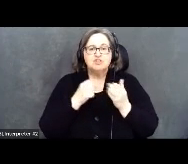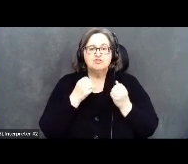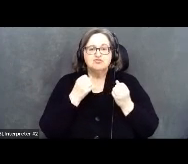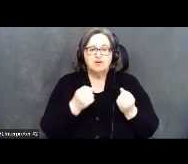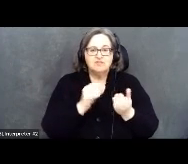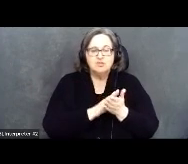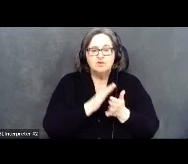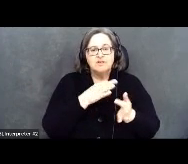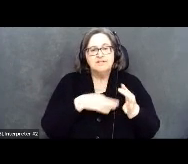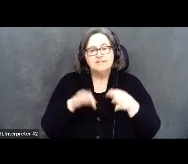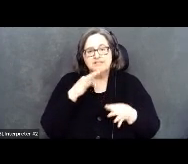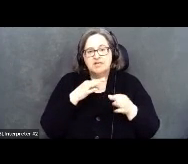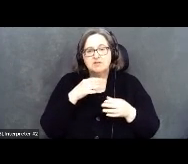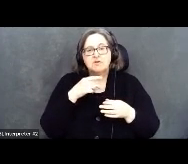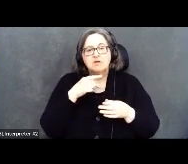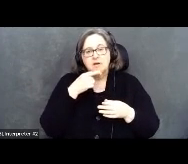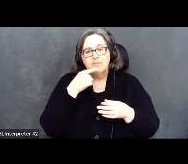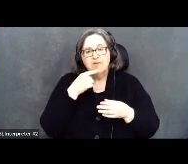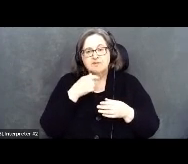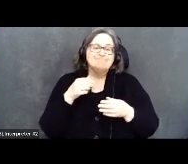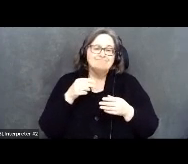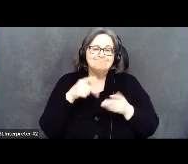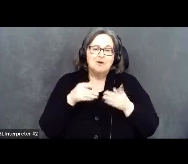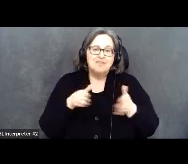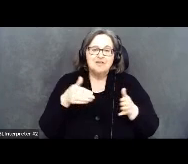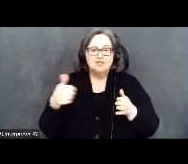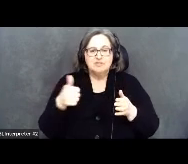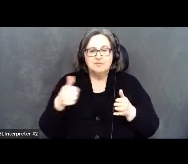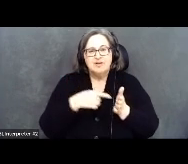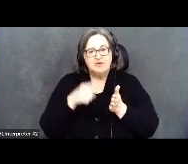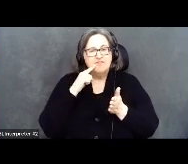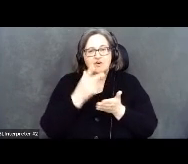public transportation an paying for parking every day. When I have to go, I can't wait for a bus.